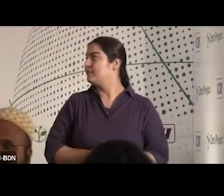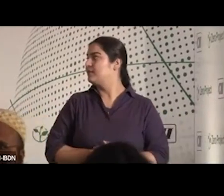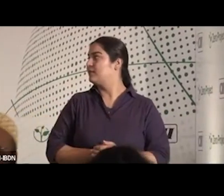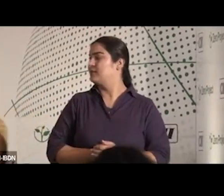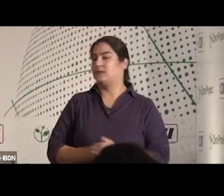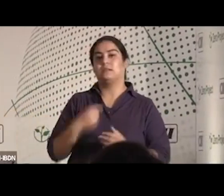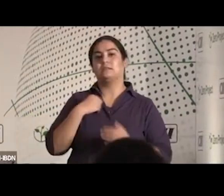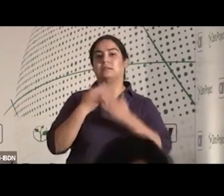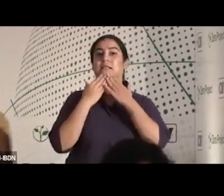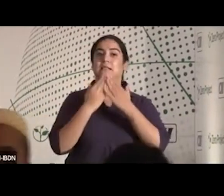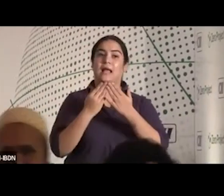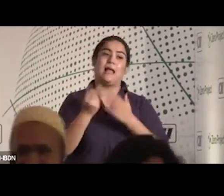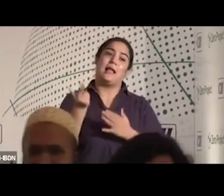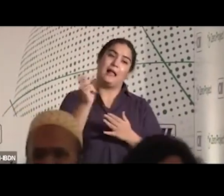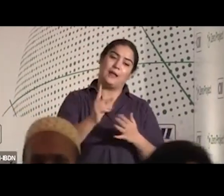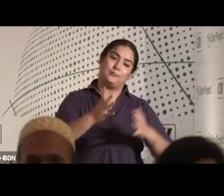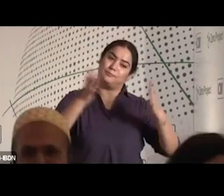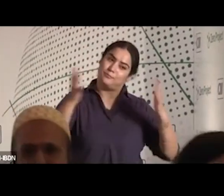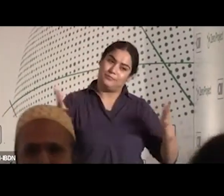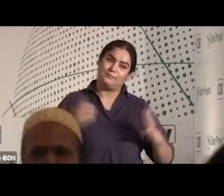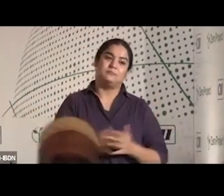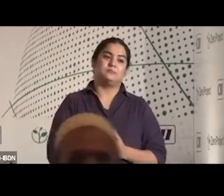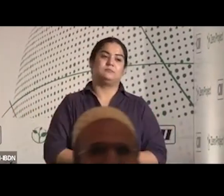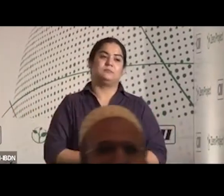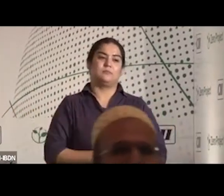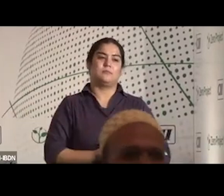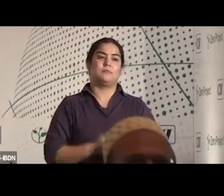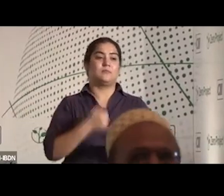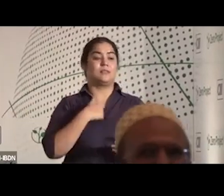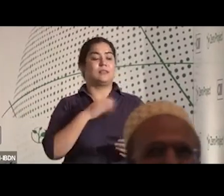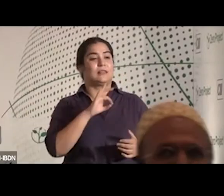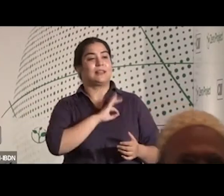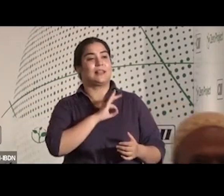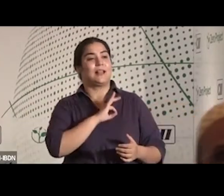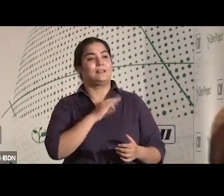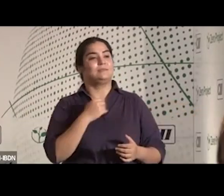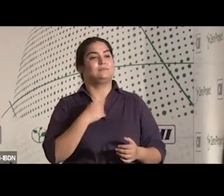Thank you so much. I like to just